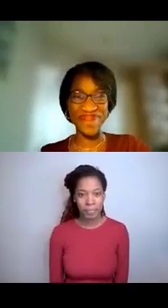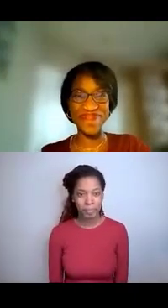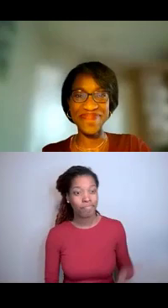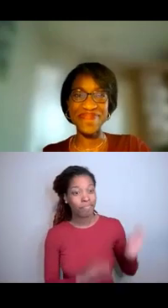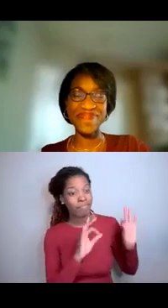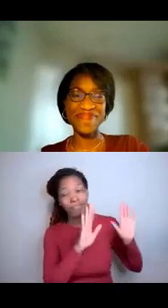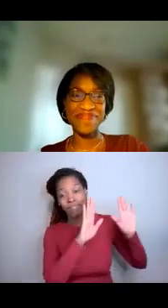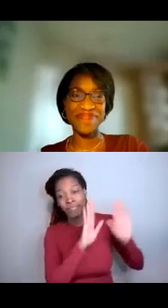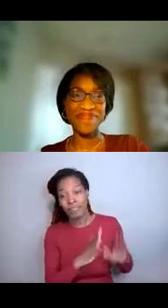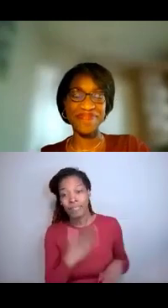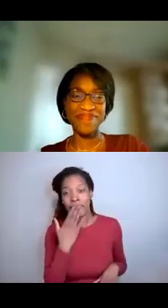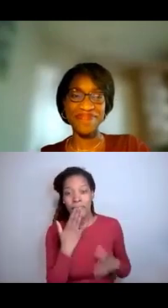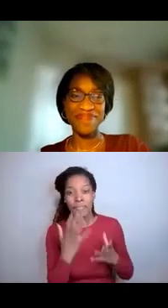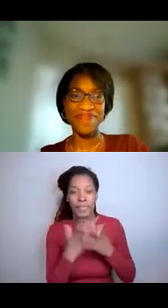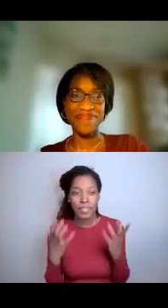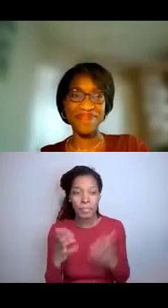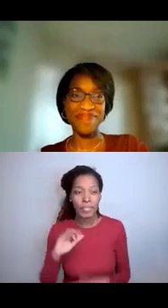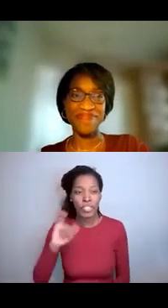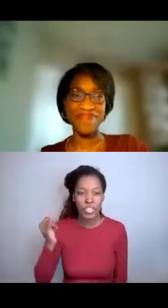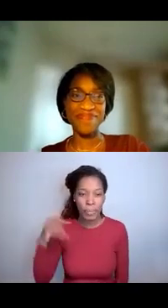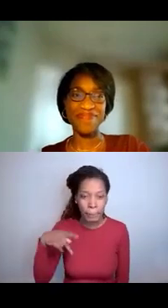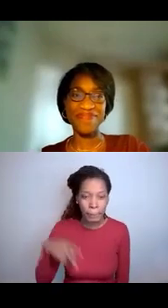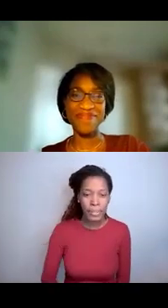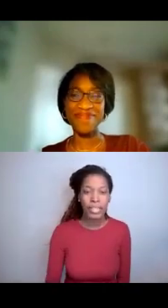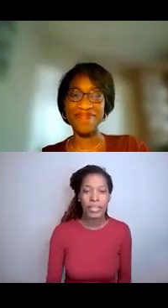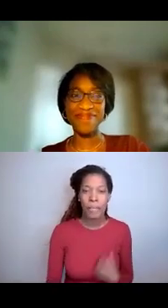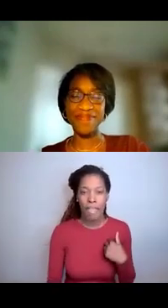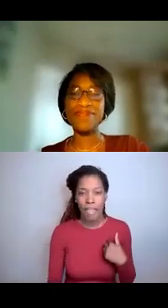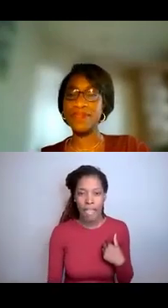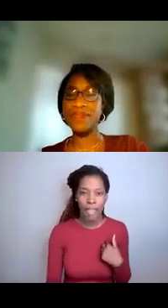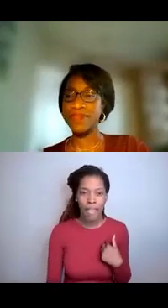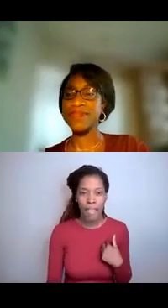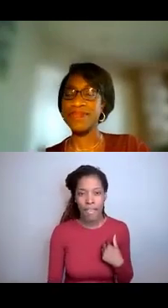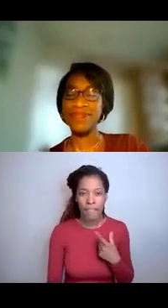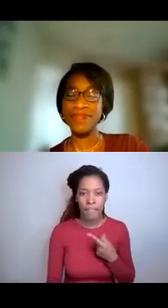Nonye. Thank you, JP. We've got a few questions coming in,